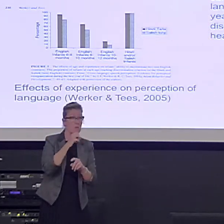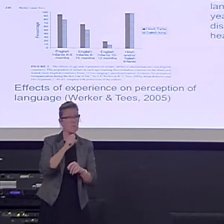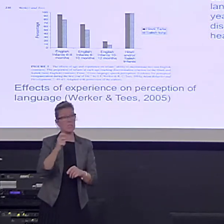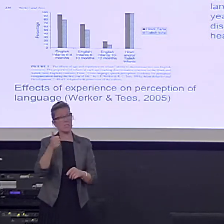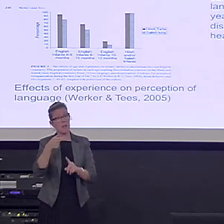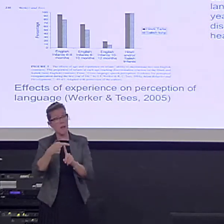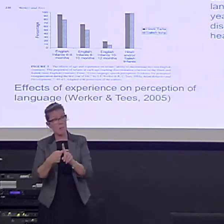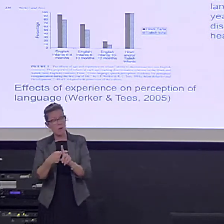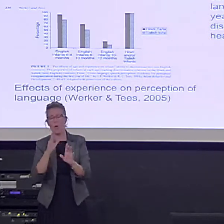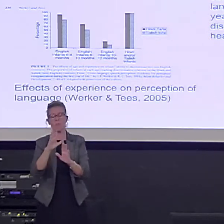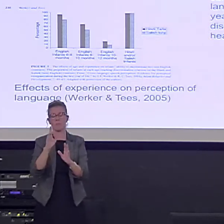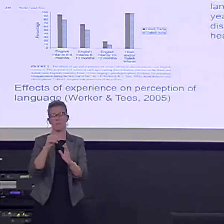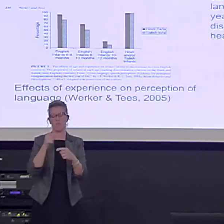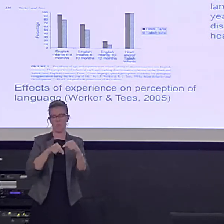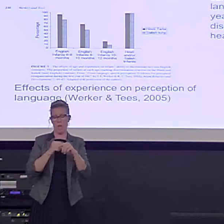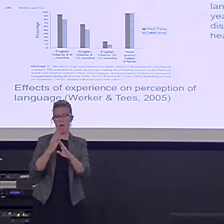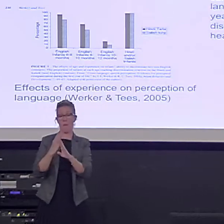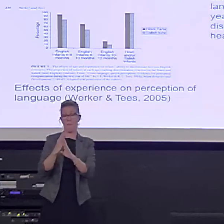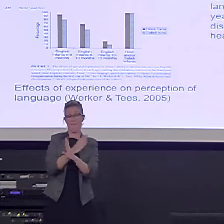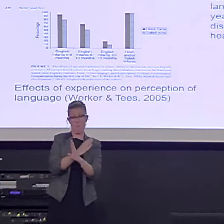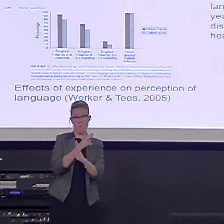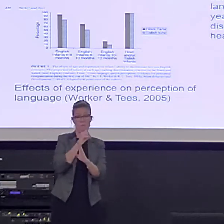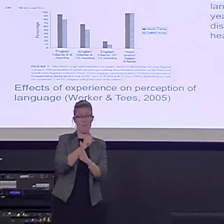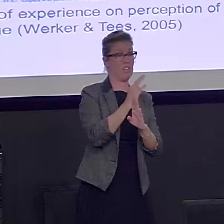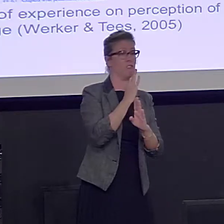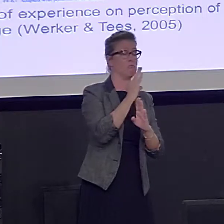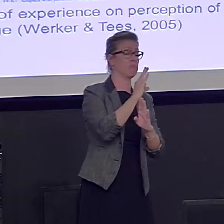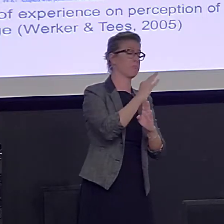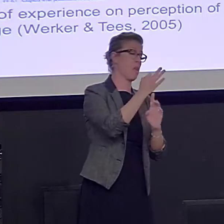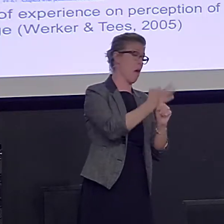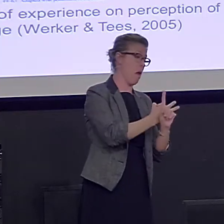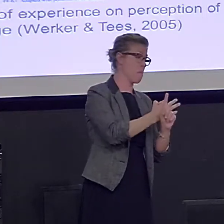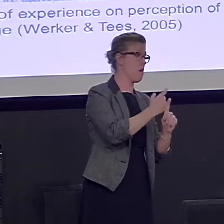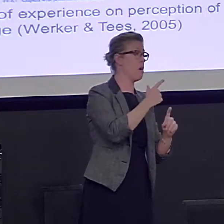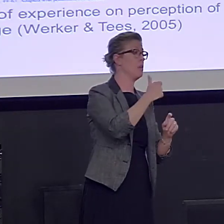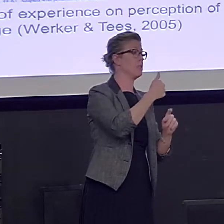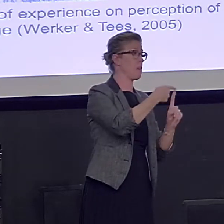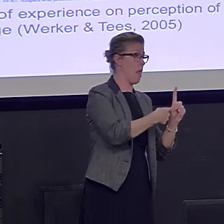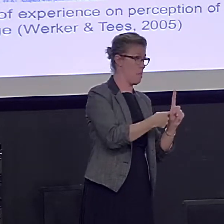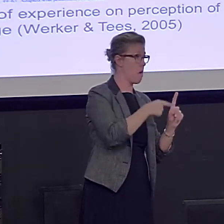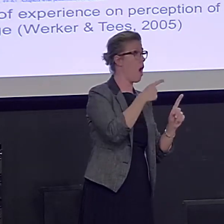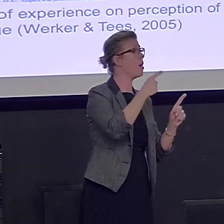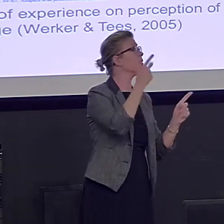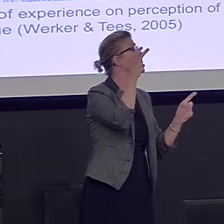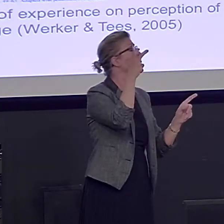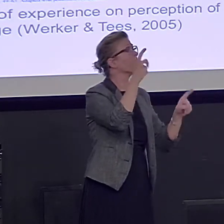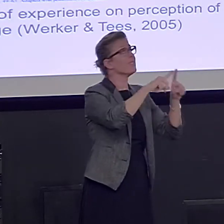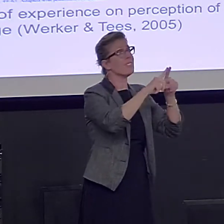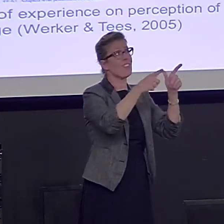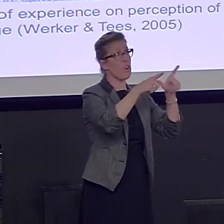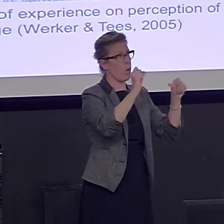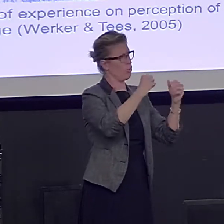before nine and ten months of age, infants can discriminate the sounds of all languages but by the end of the first year they are really only able